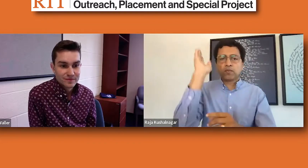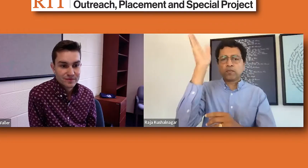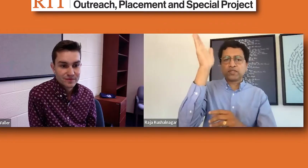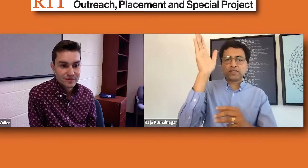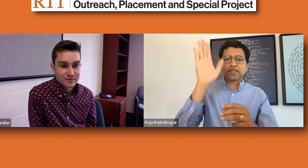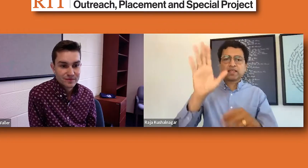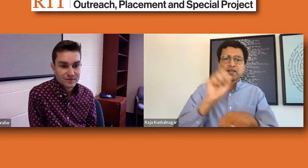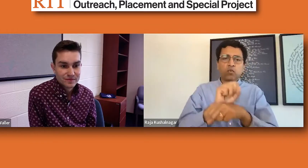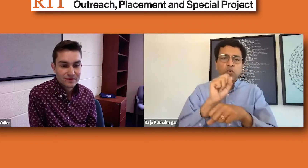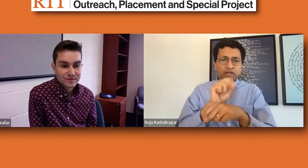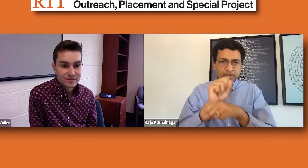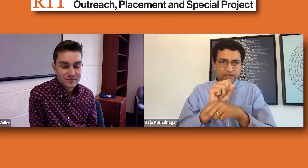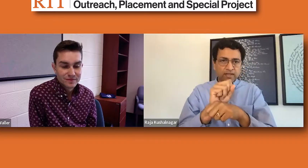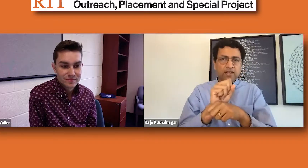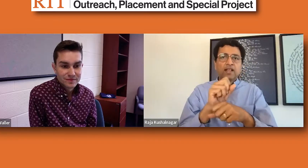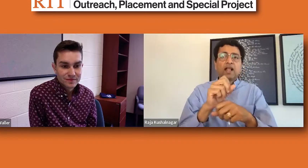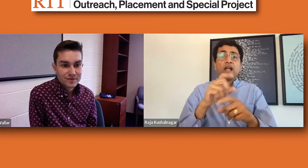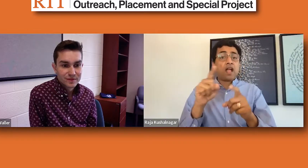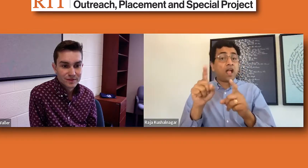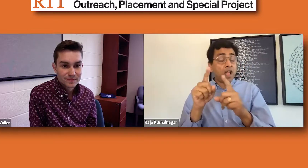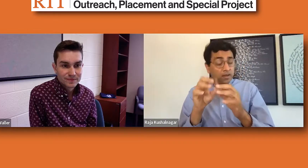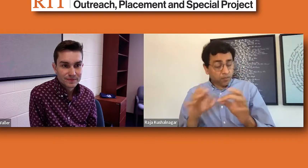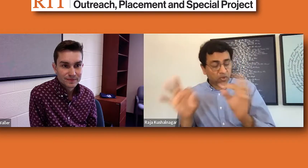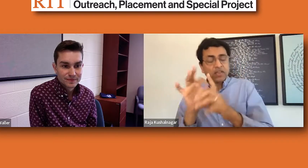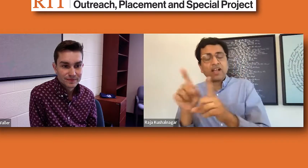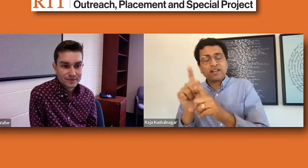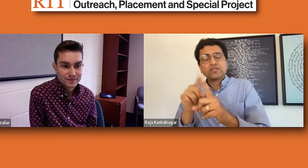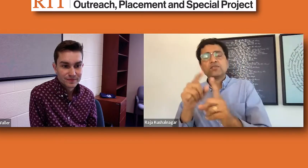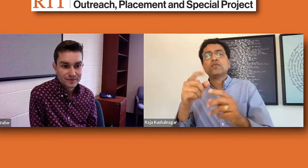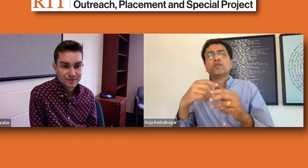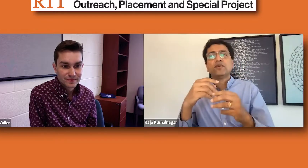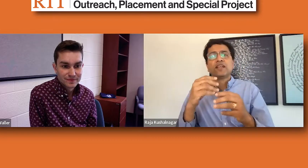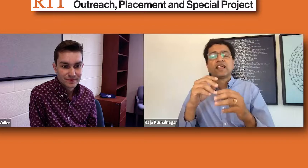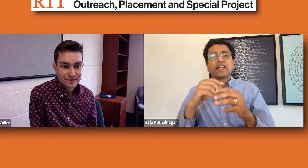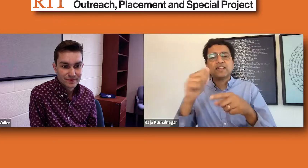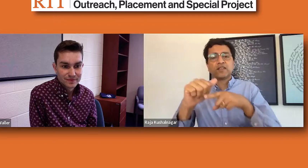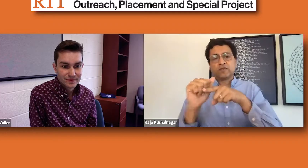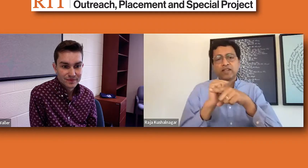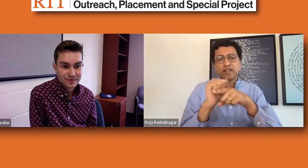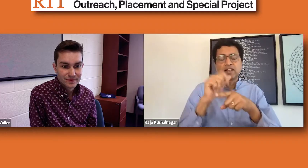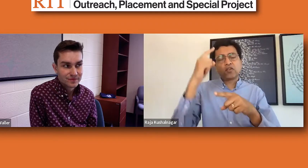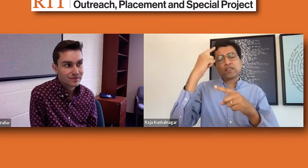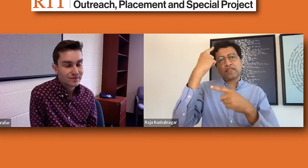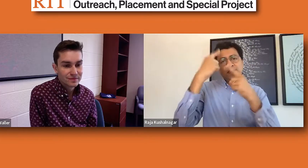to support them for later work in the field.